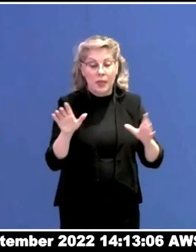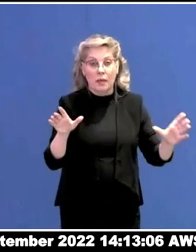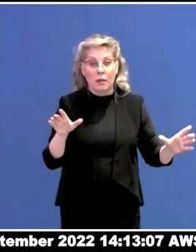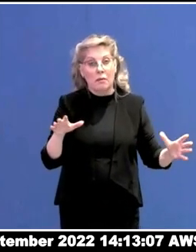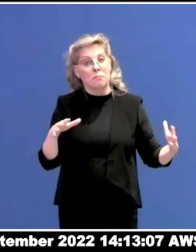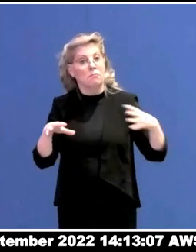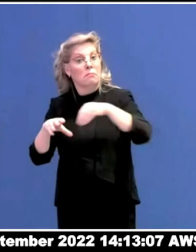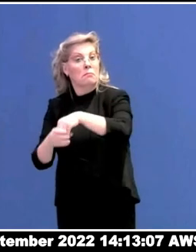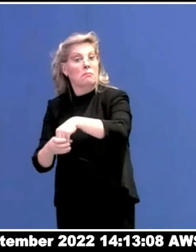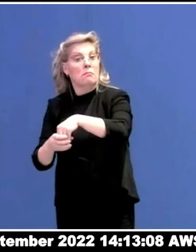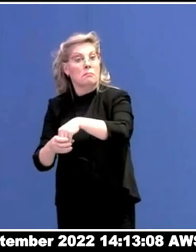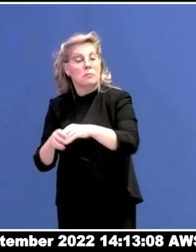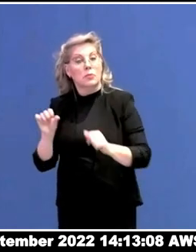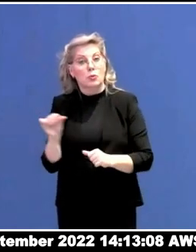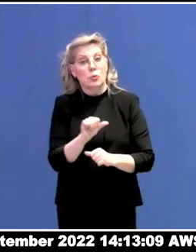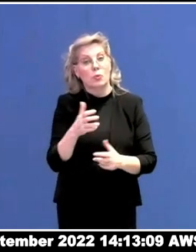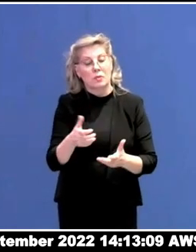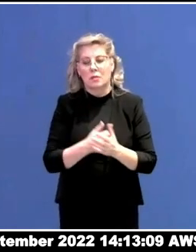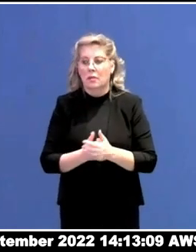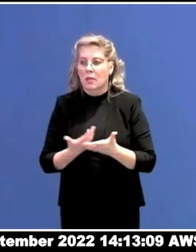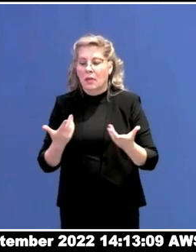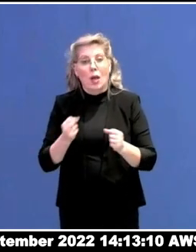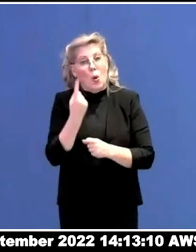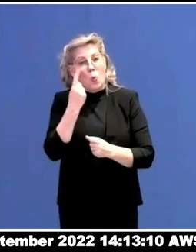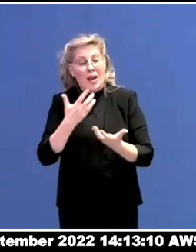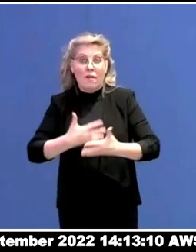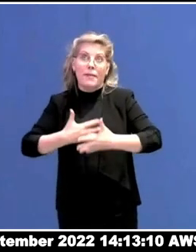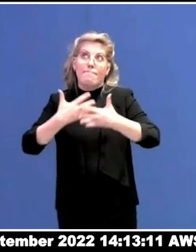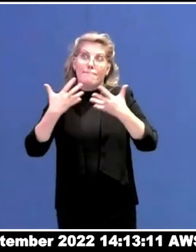So, of course, Department of Housing must be involved to actually secure housing because